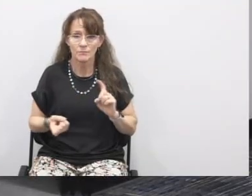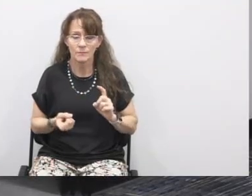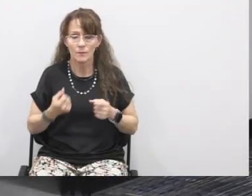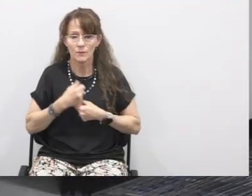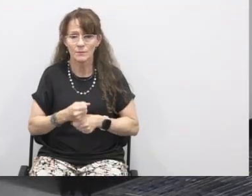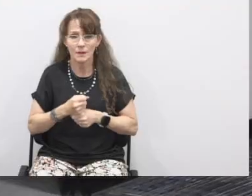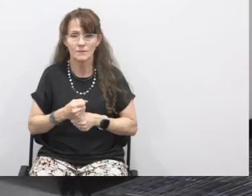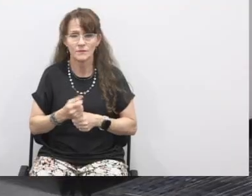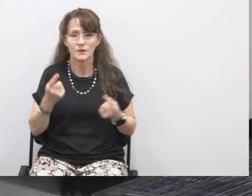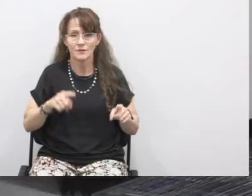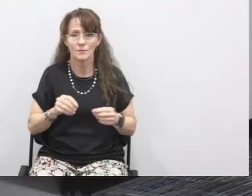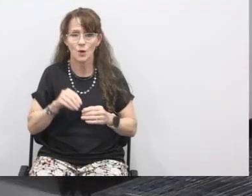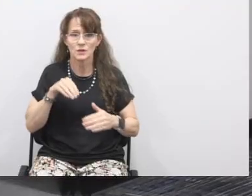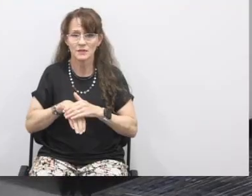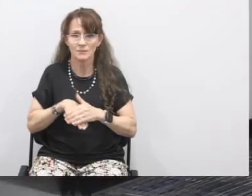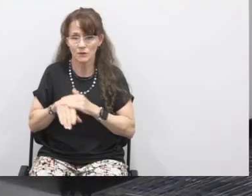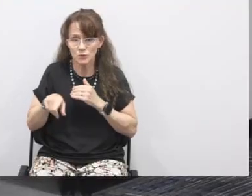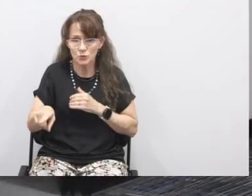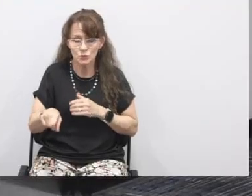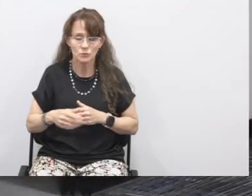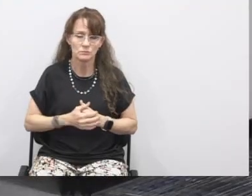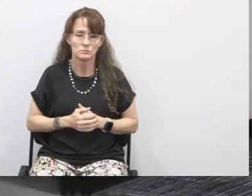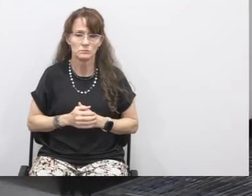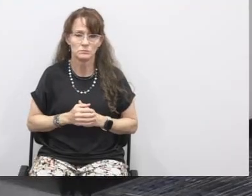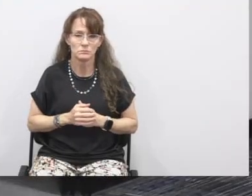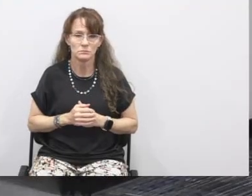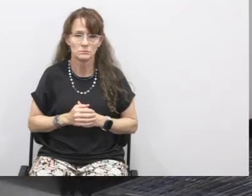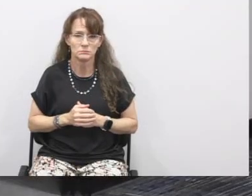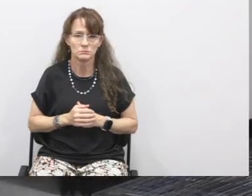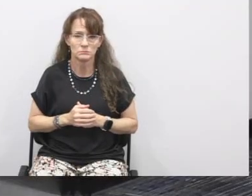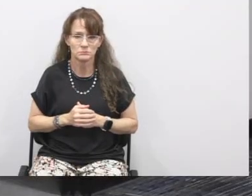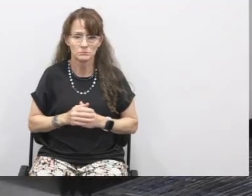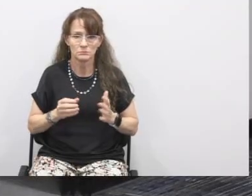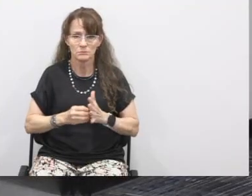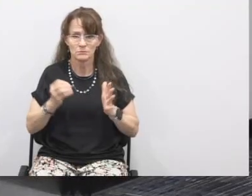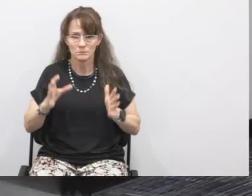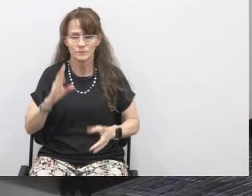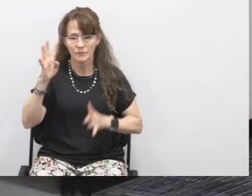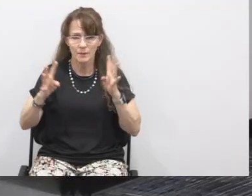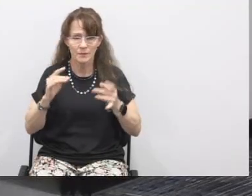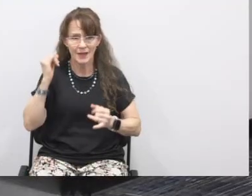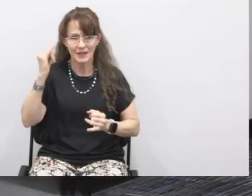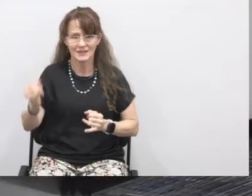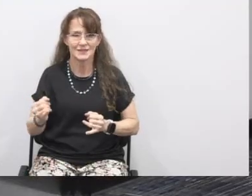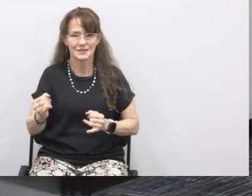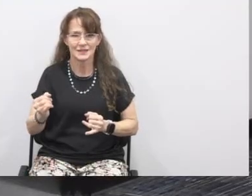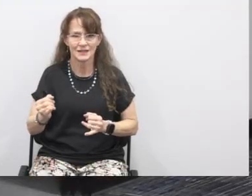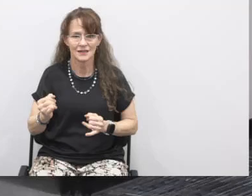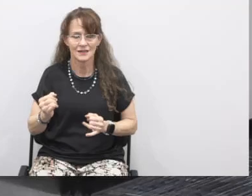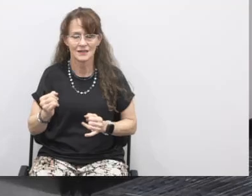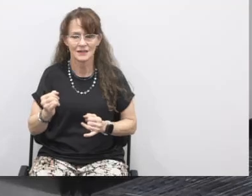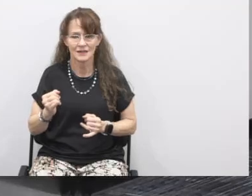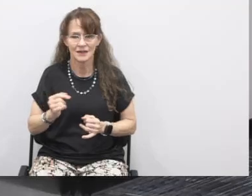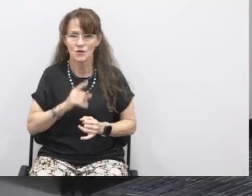to make these events more accessible to you? And so we had our students come up with some ideas and they were really spitballing.